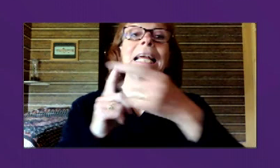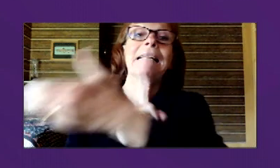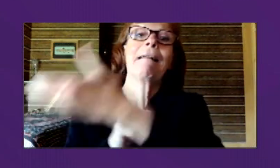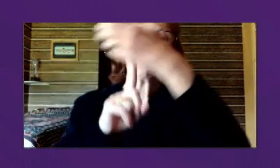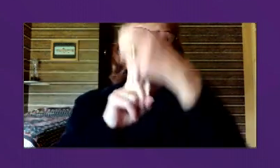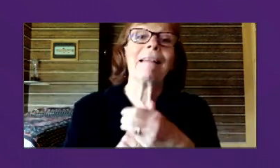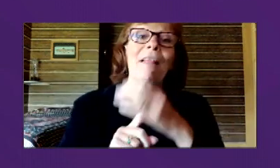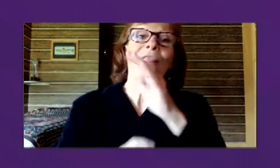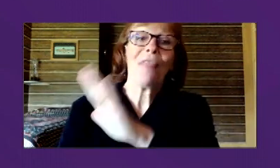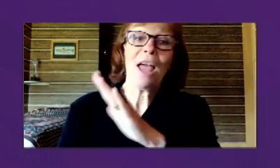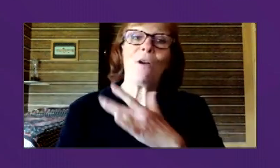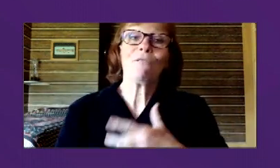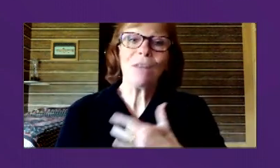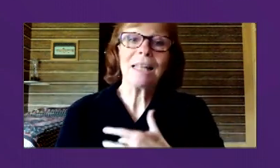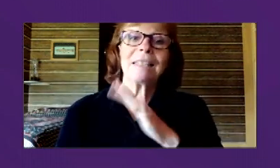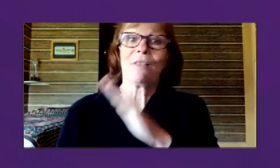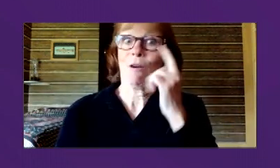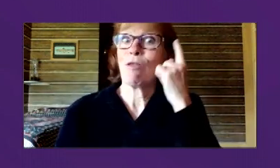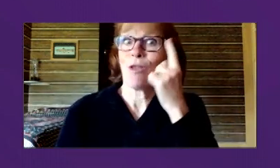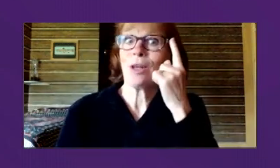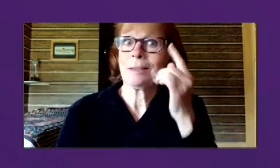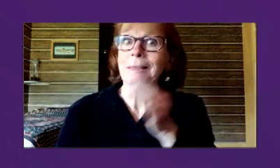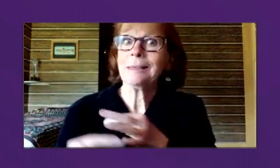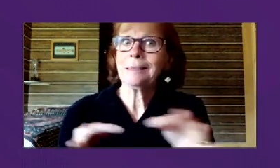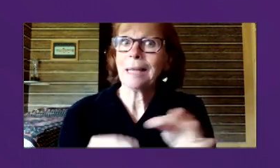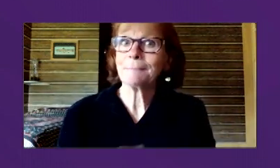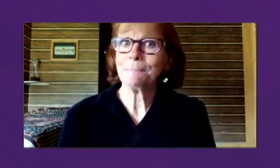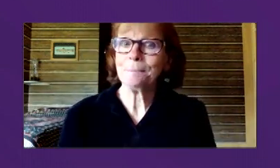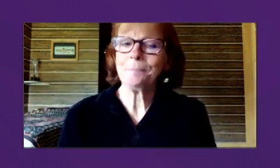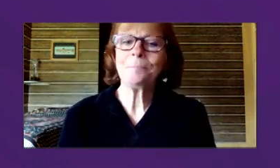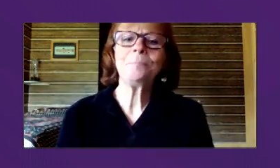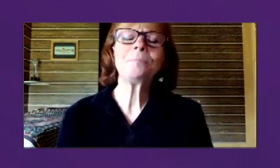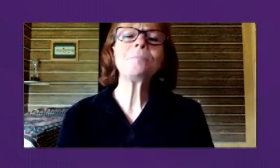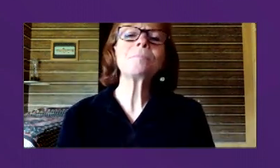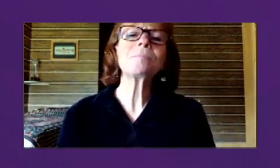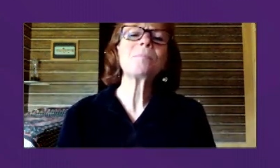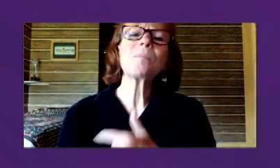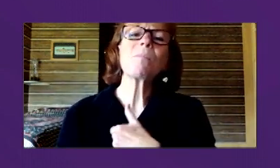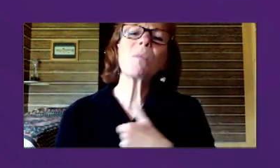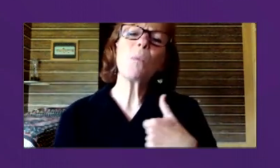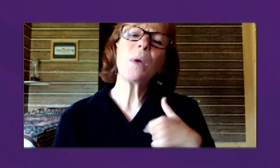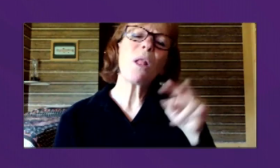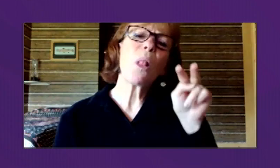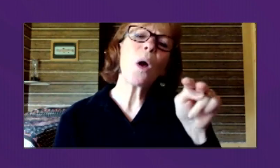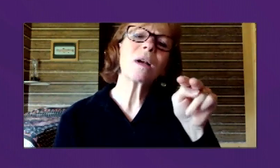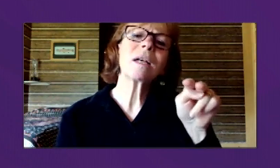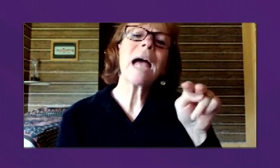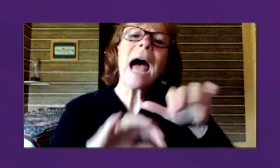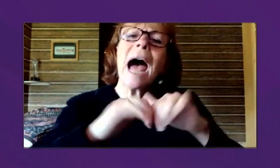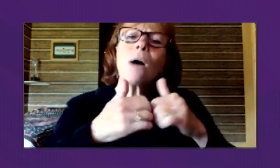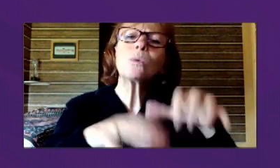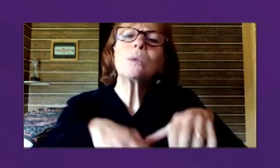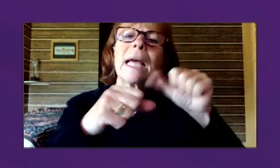Next slide, please. So we've had a short look at perspective-taking. Now take a